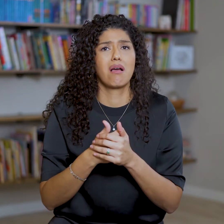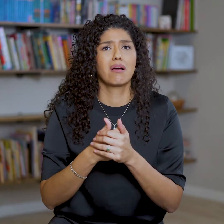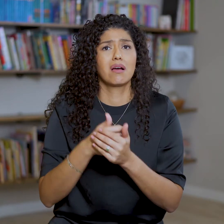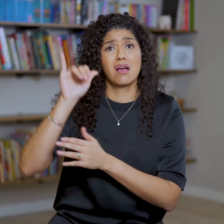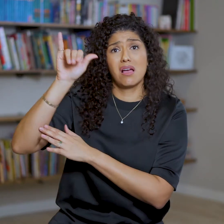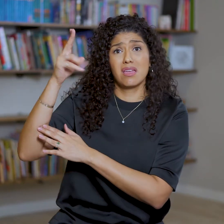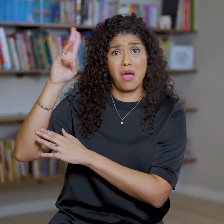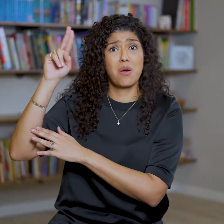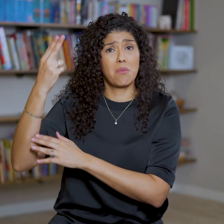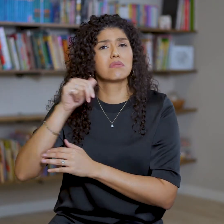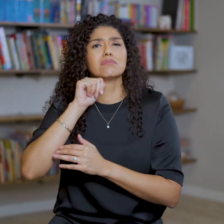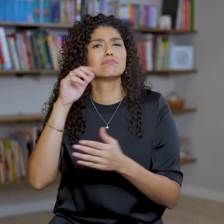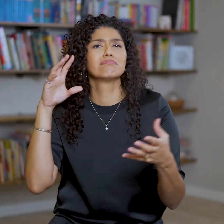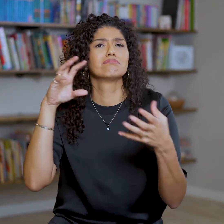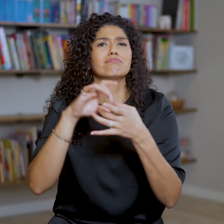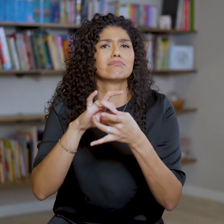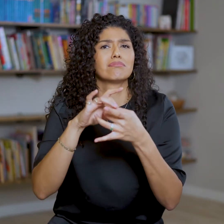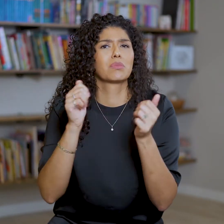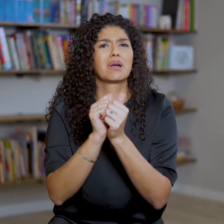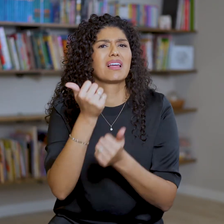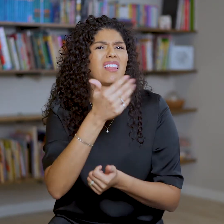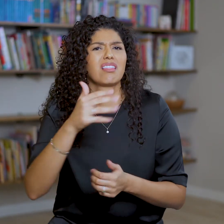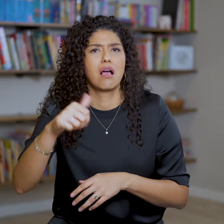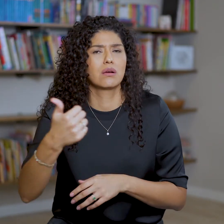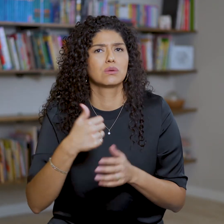YHWH doesn’t synthesize with anything else,